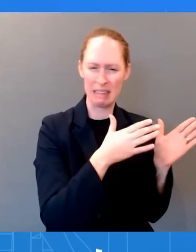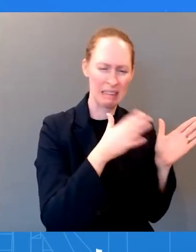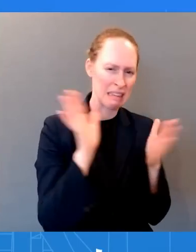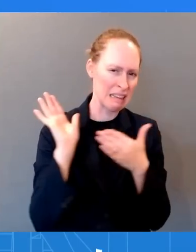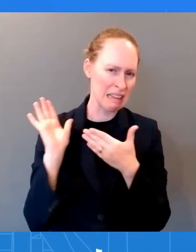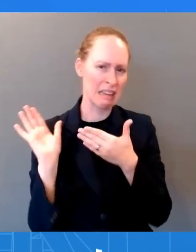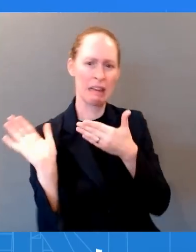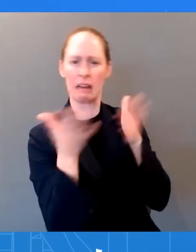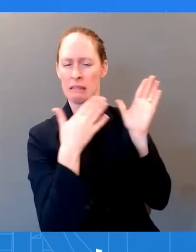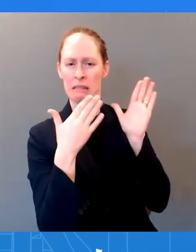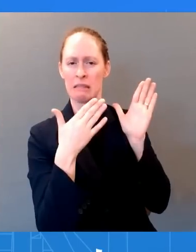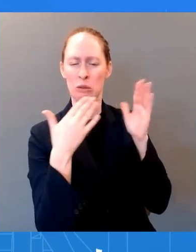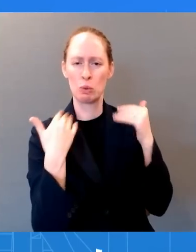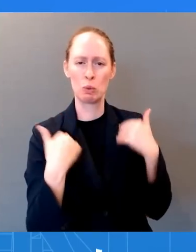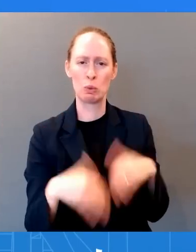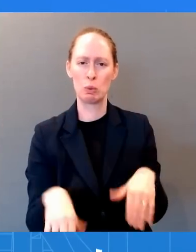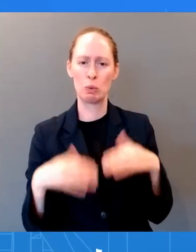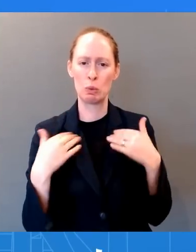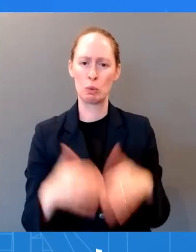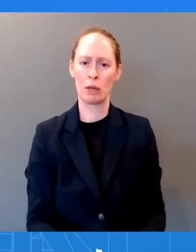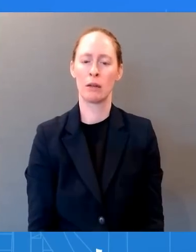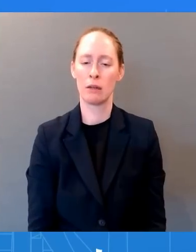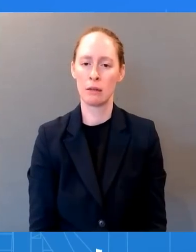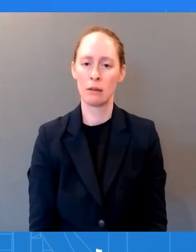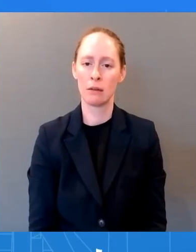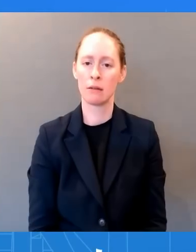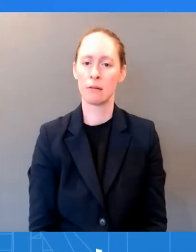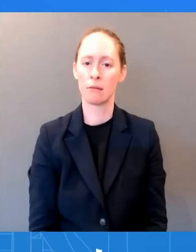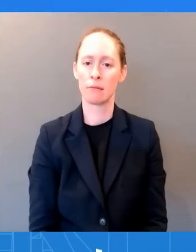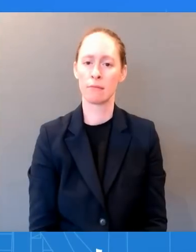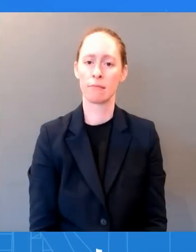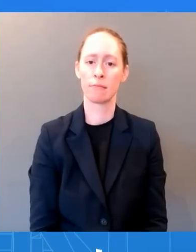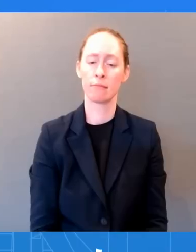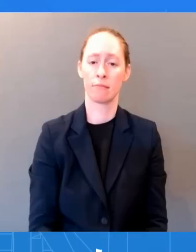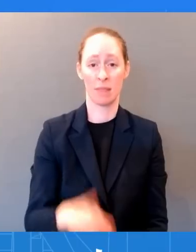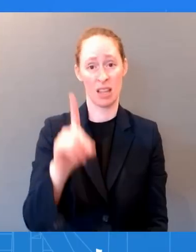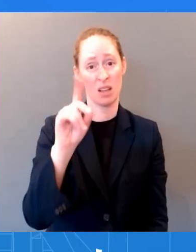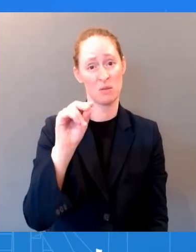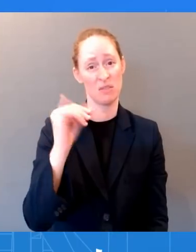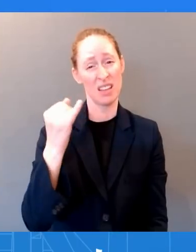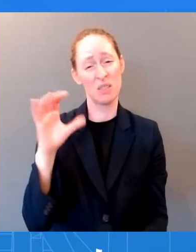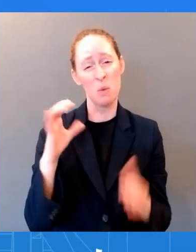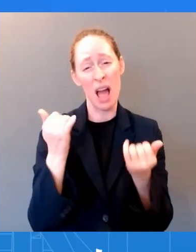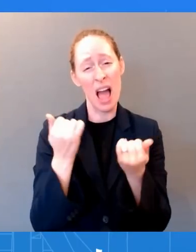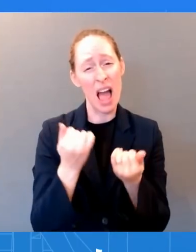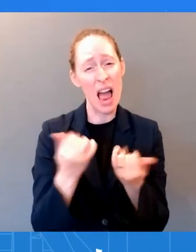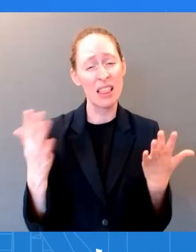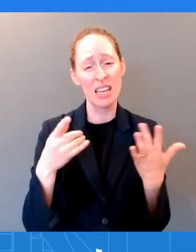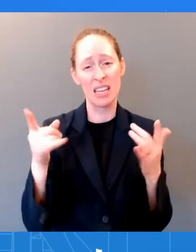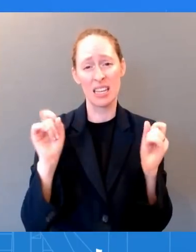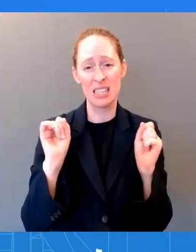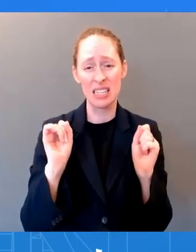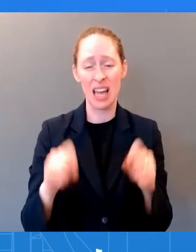They're going to do what they can to protect -- to protect women as they're crossing over into states and --